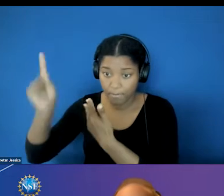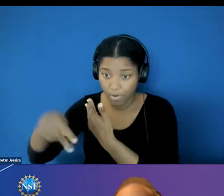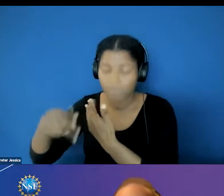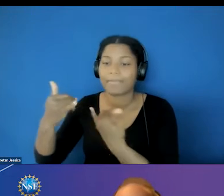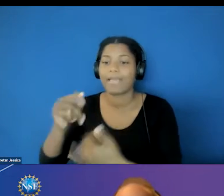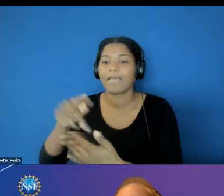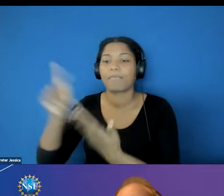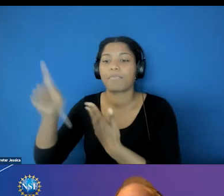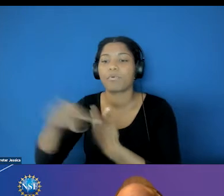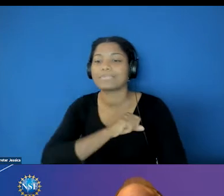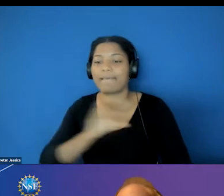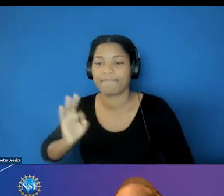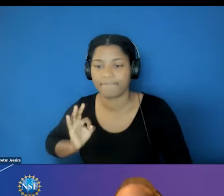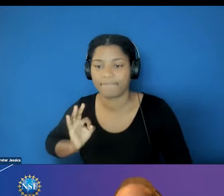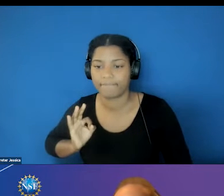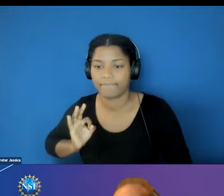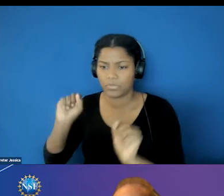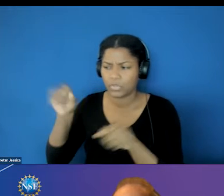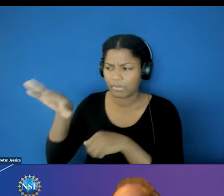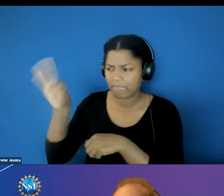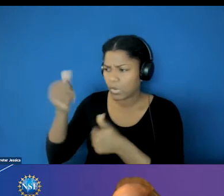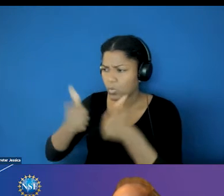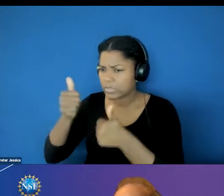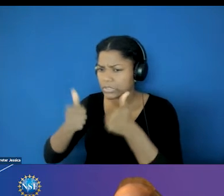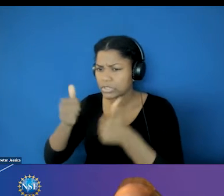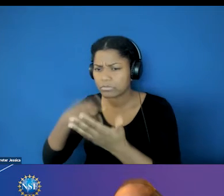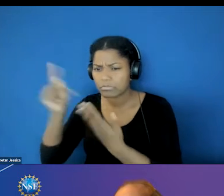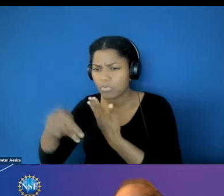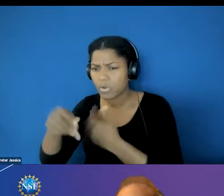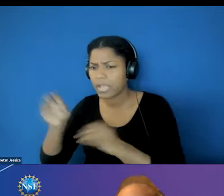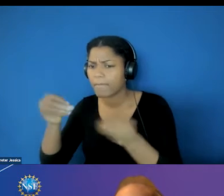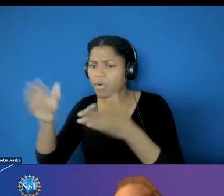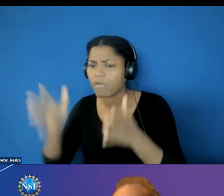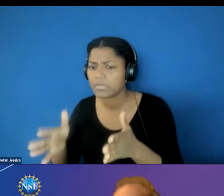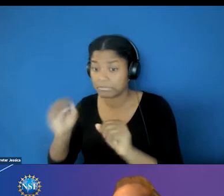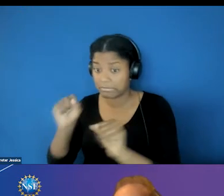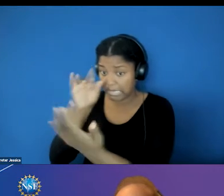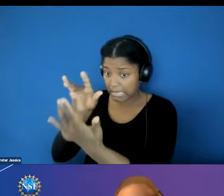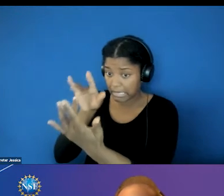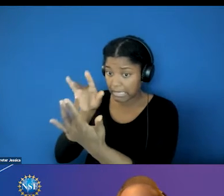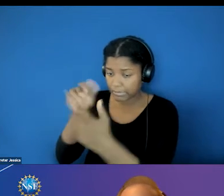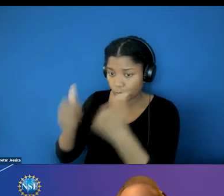And you can find which program officer is best to talk to about your possible program.